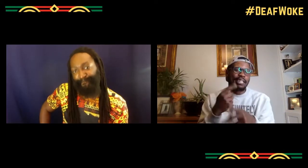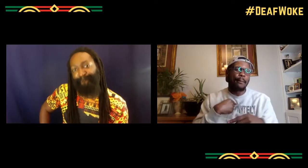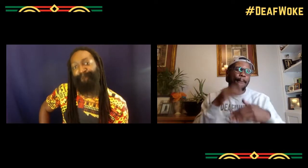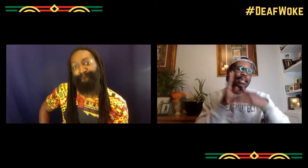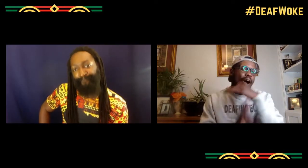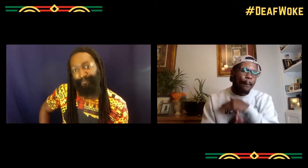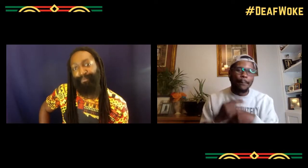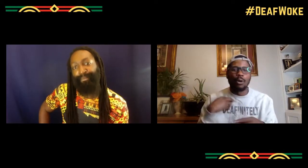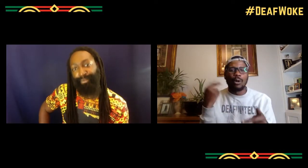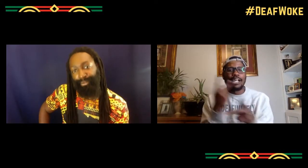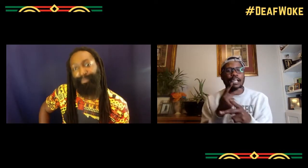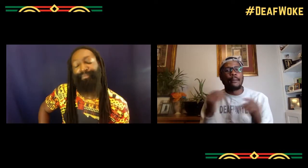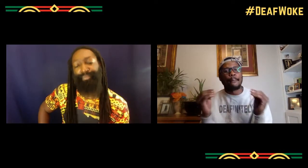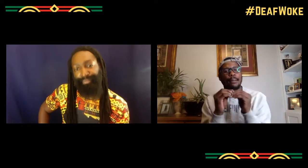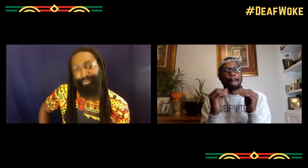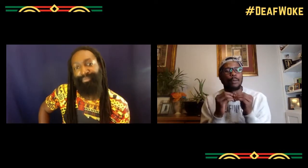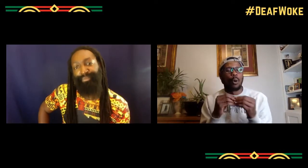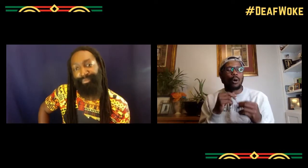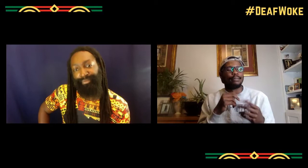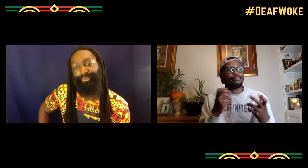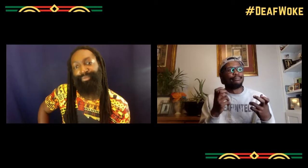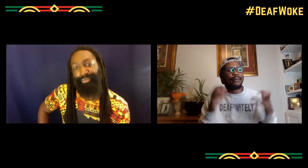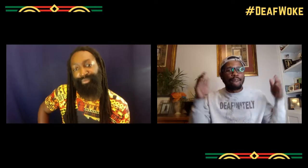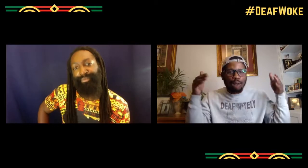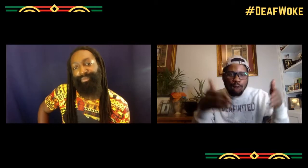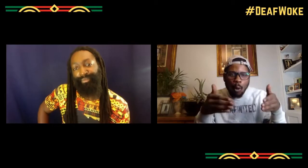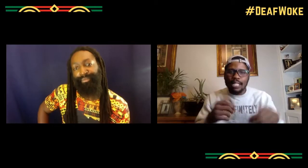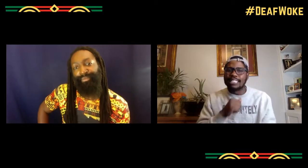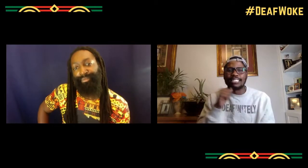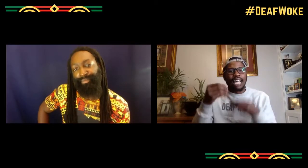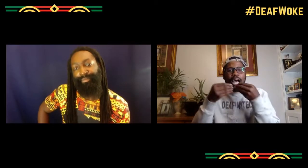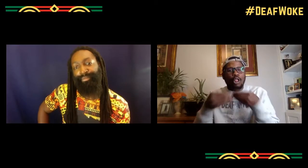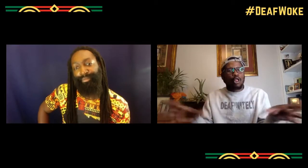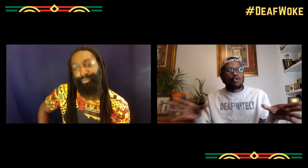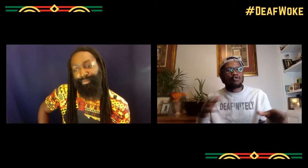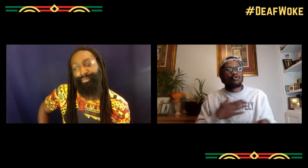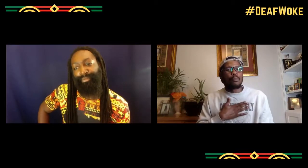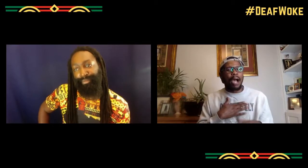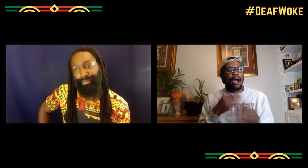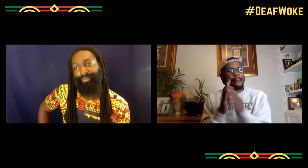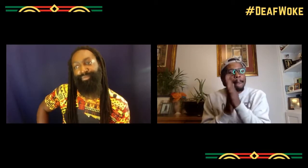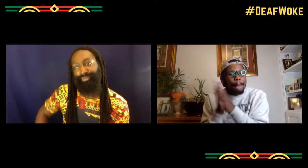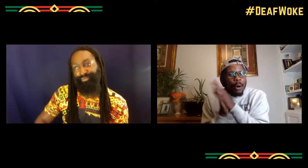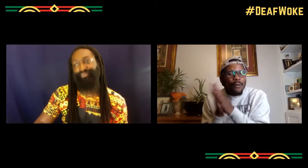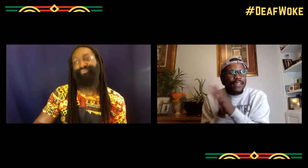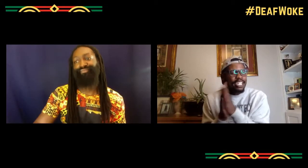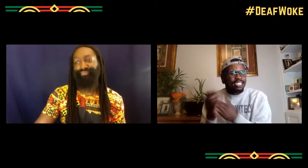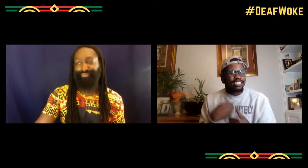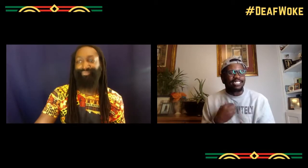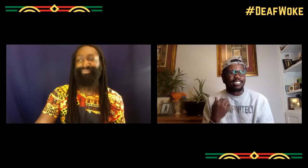I mean, it's always a good way, to maintain, being humble. To maintain, you know, being focused